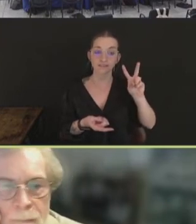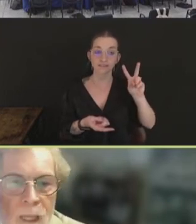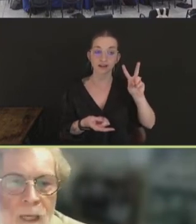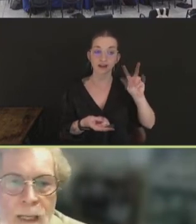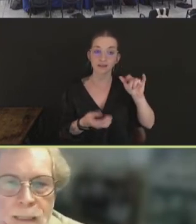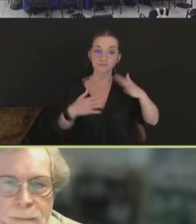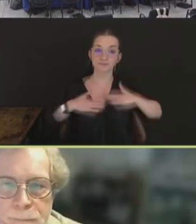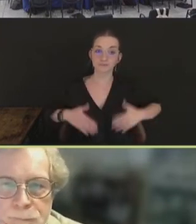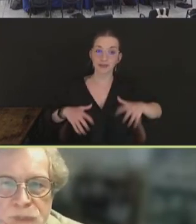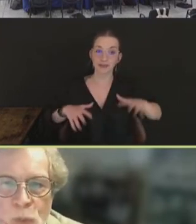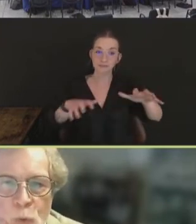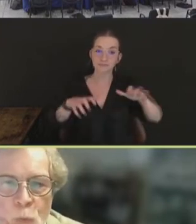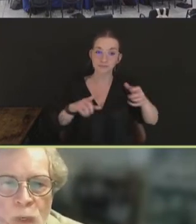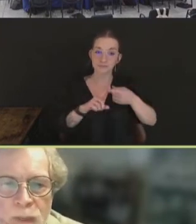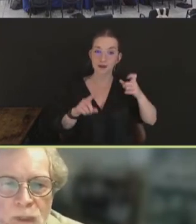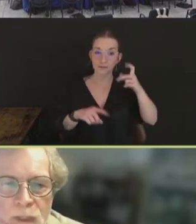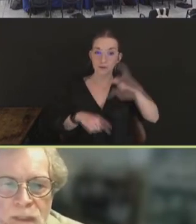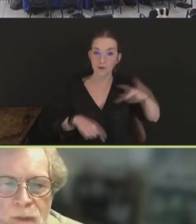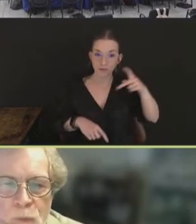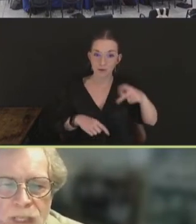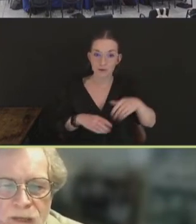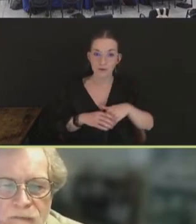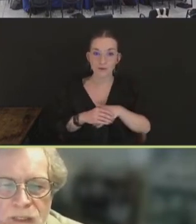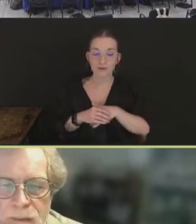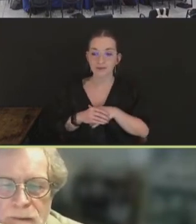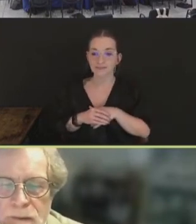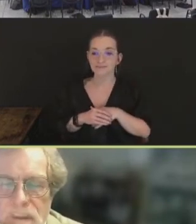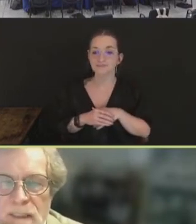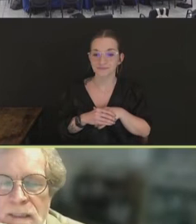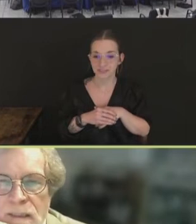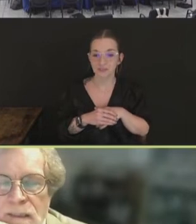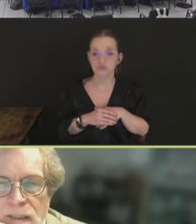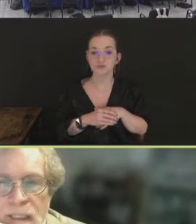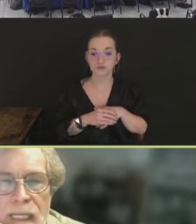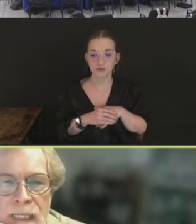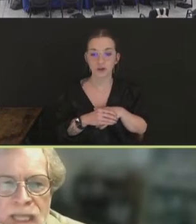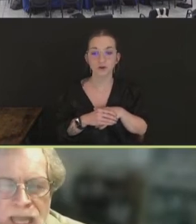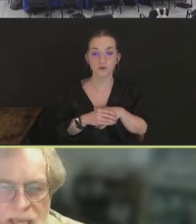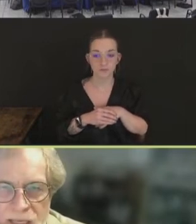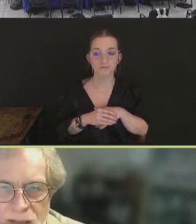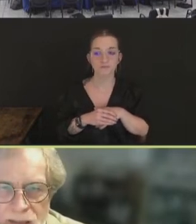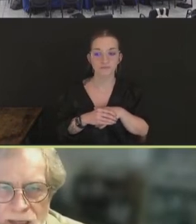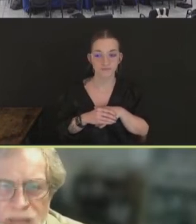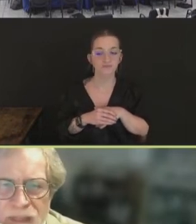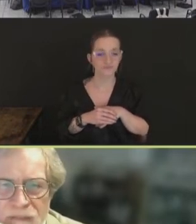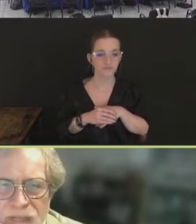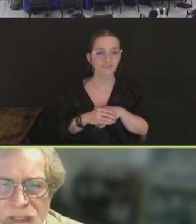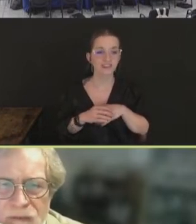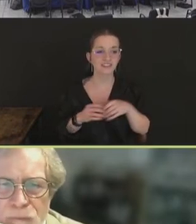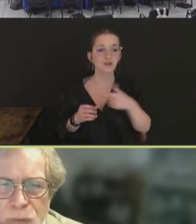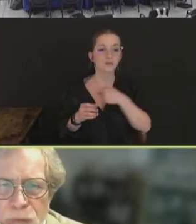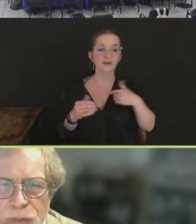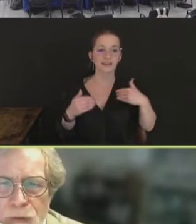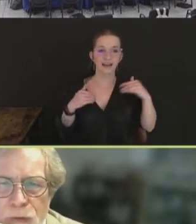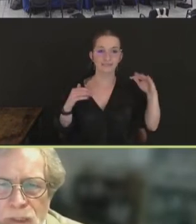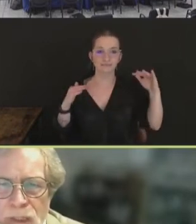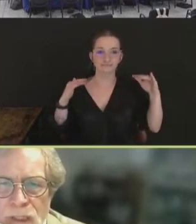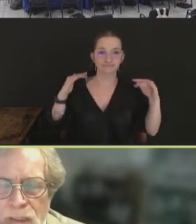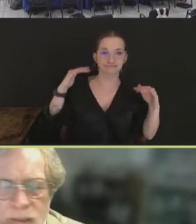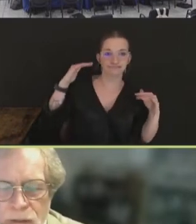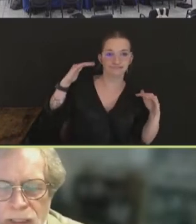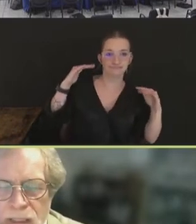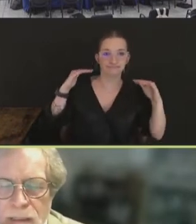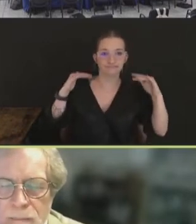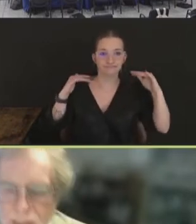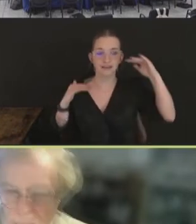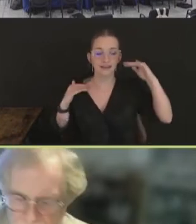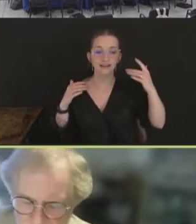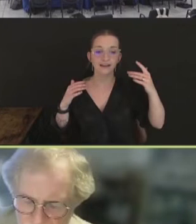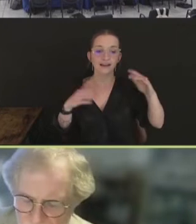So, what -- we have a yin and yang of the effect of polio -- sorry, the effect of the